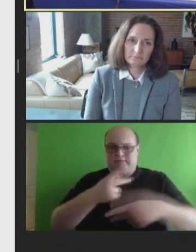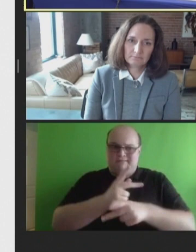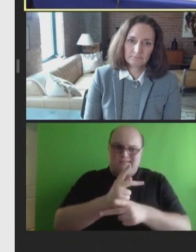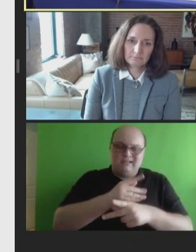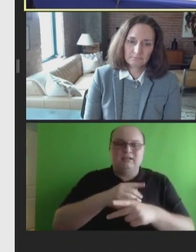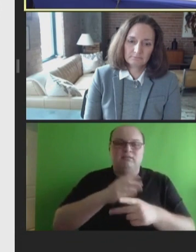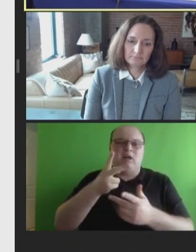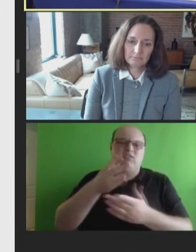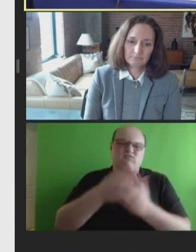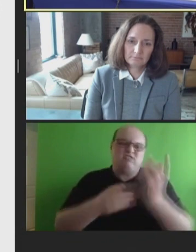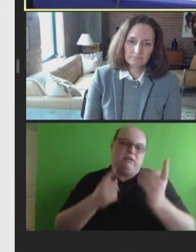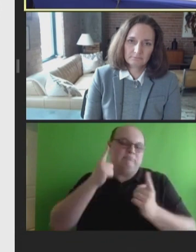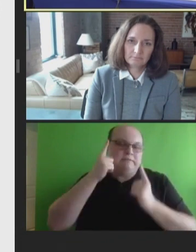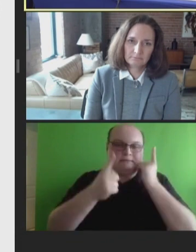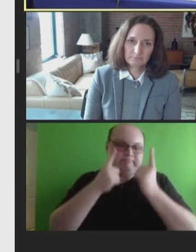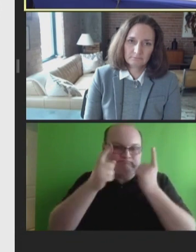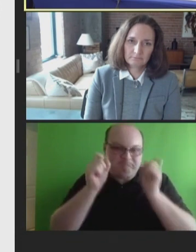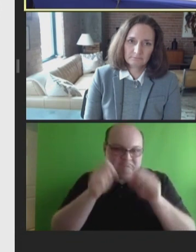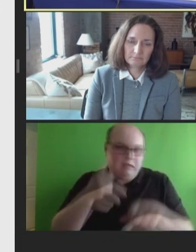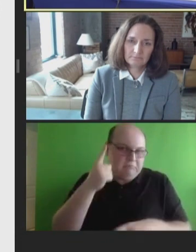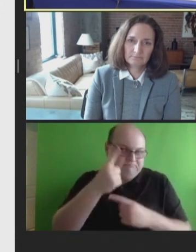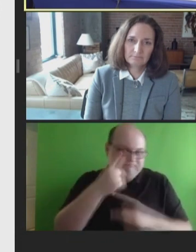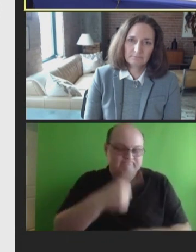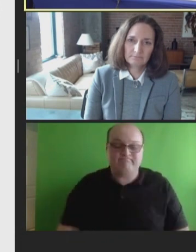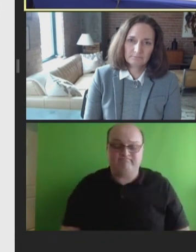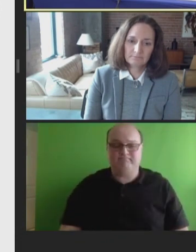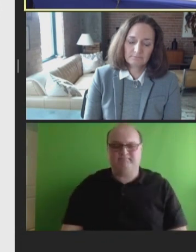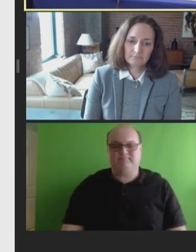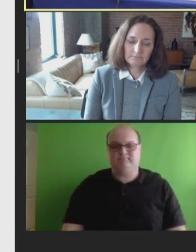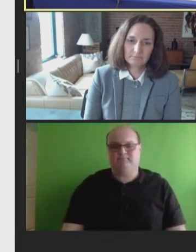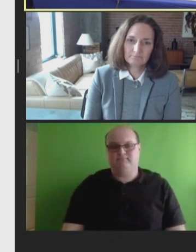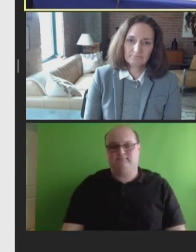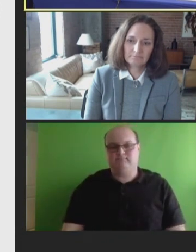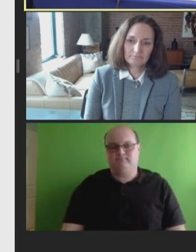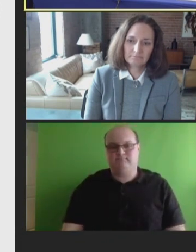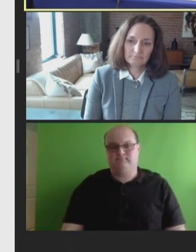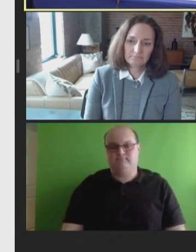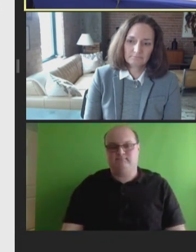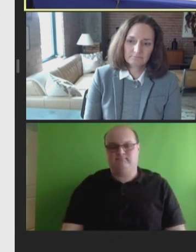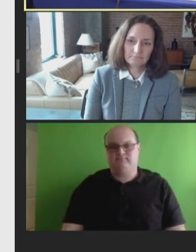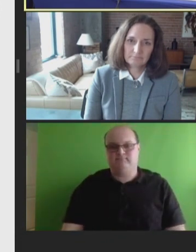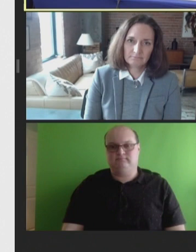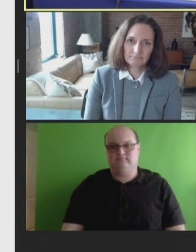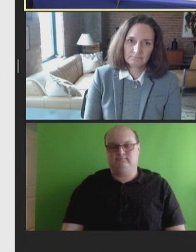Georgina Peacock: I mean, yes. That -- very well said. I mean, it -- we --